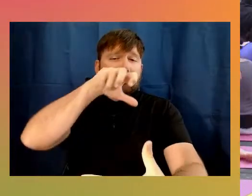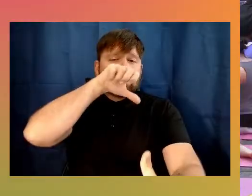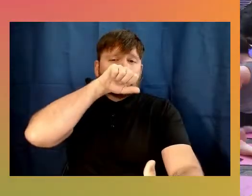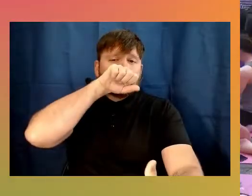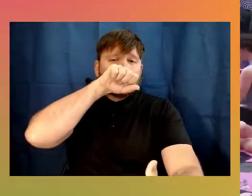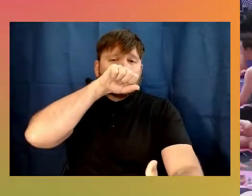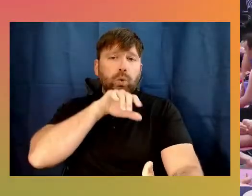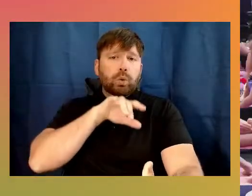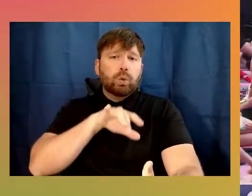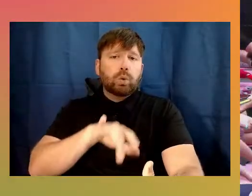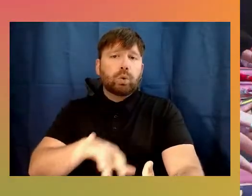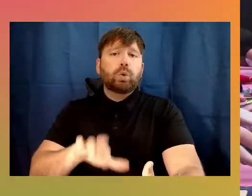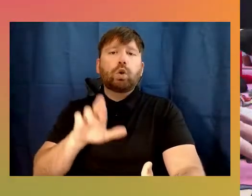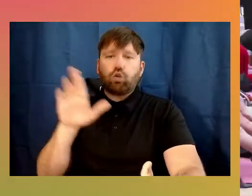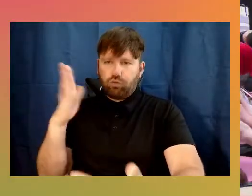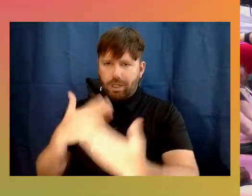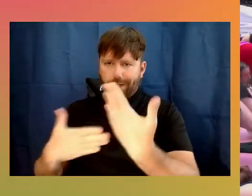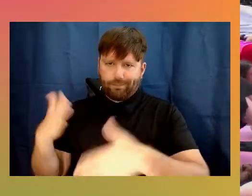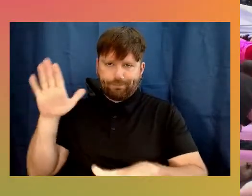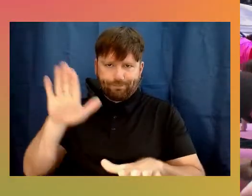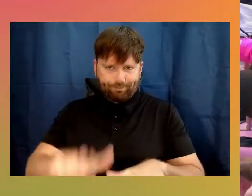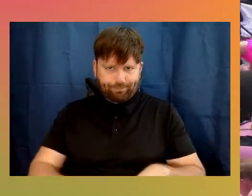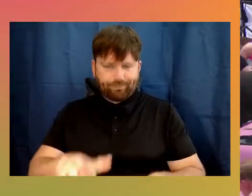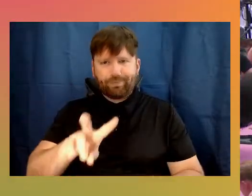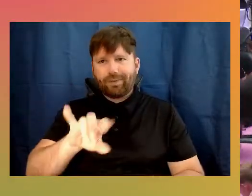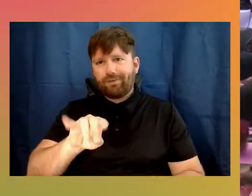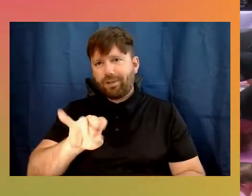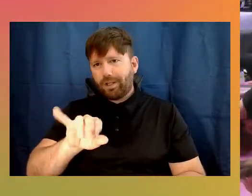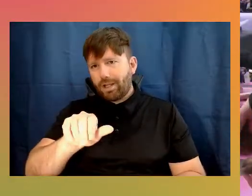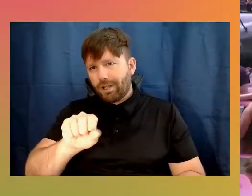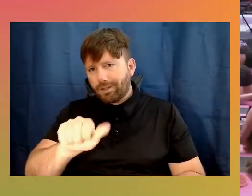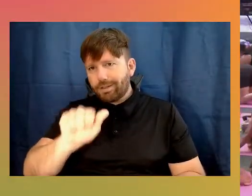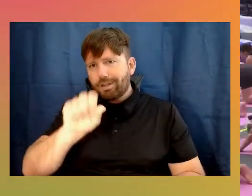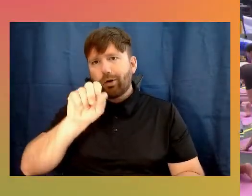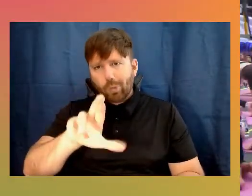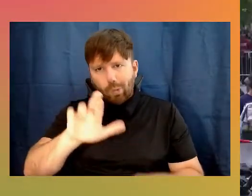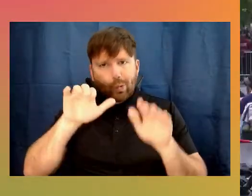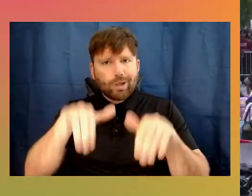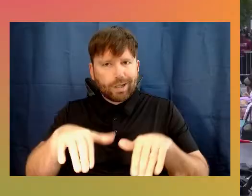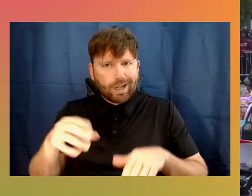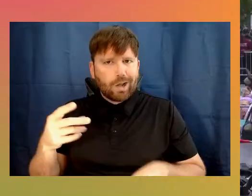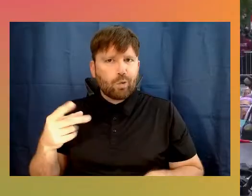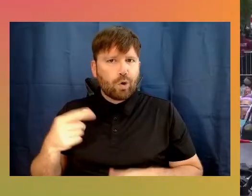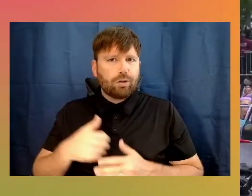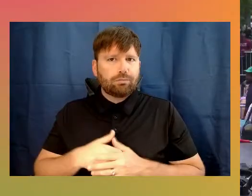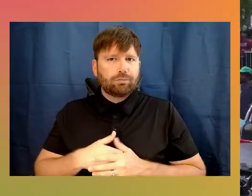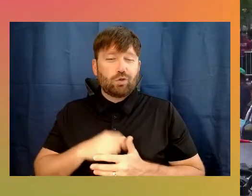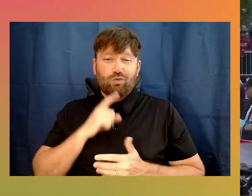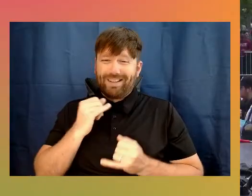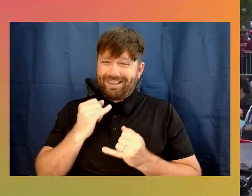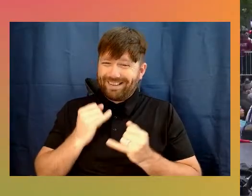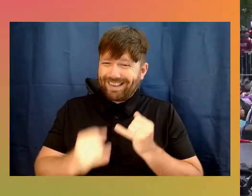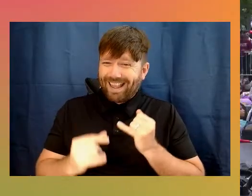TAKE ONE MORE BIG BREATH IN. EXHALE, RIGHT HAND DOWN.